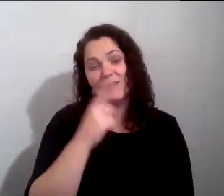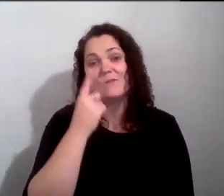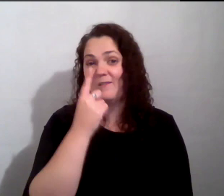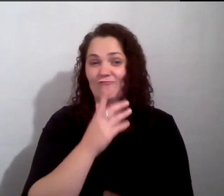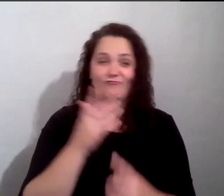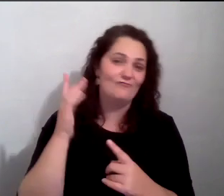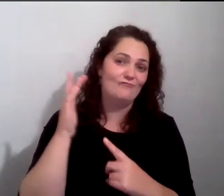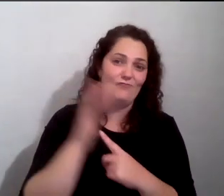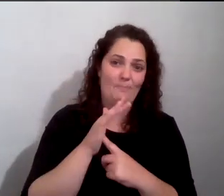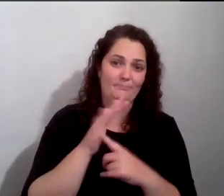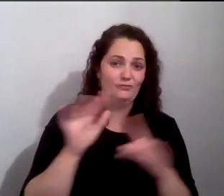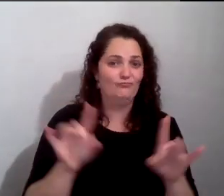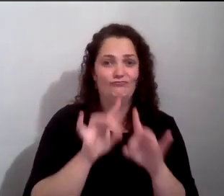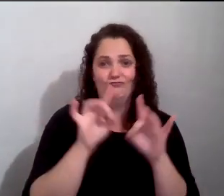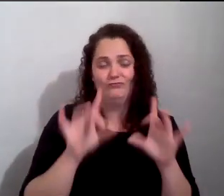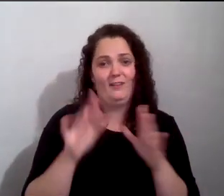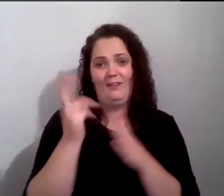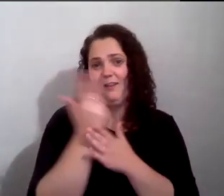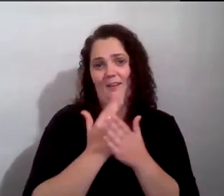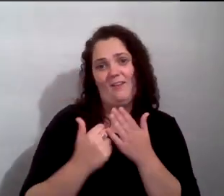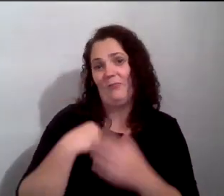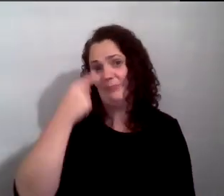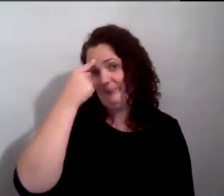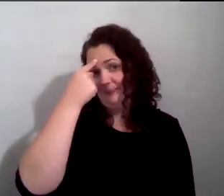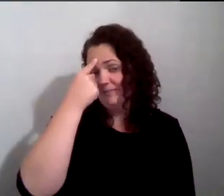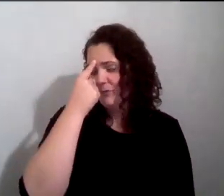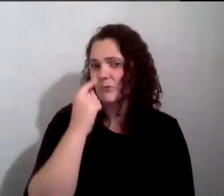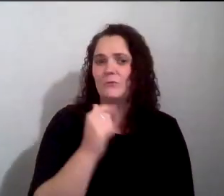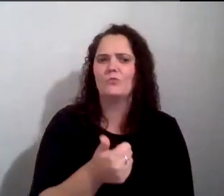within Australian art full stop and it's an absolute gem